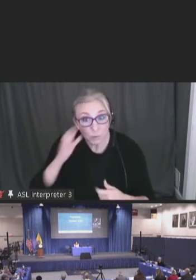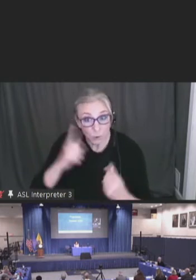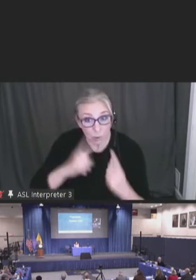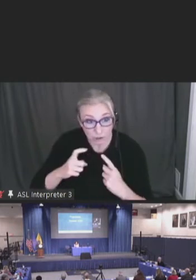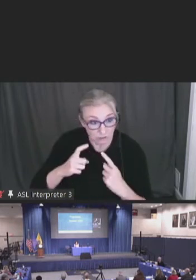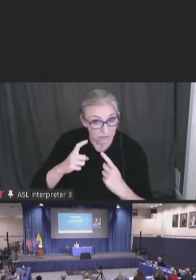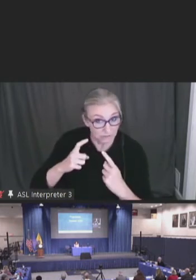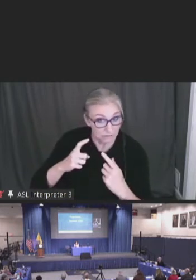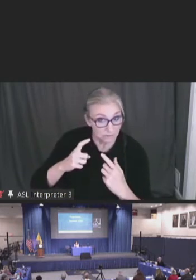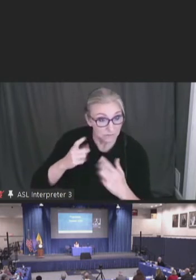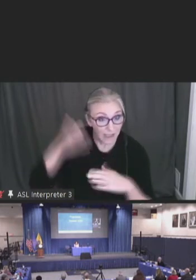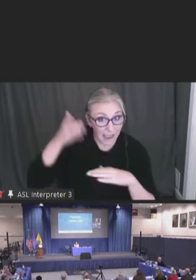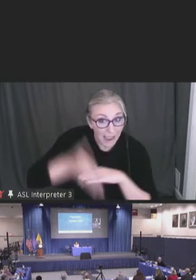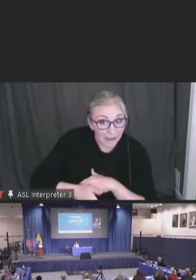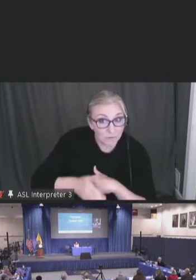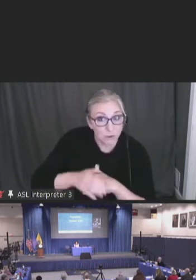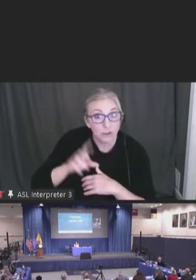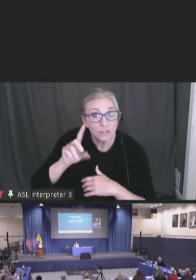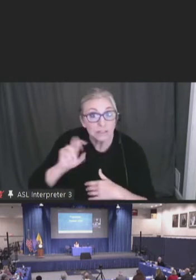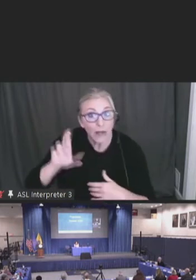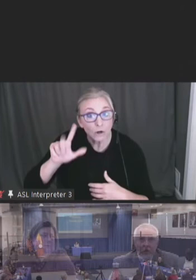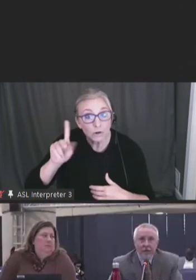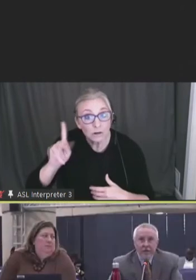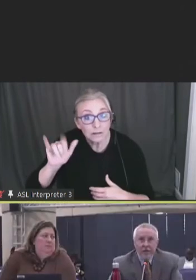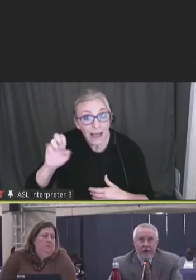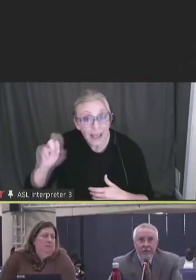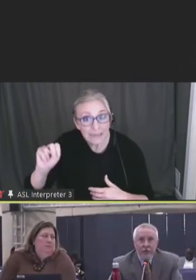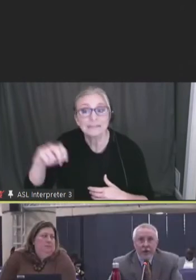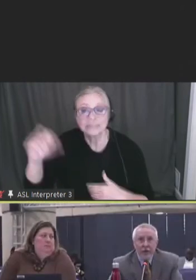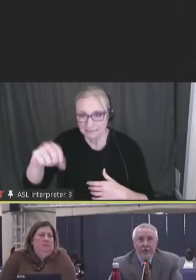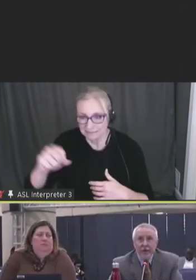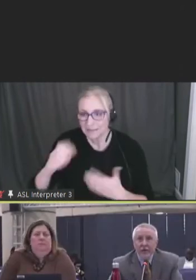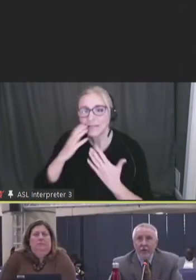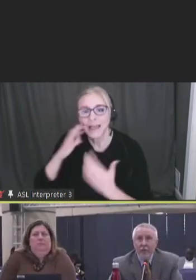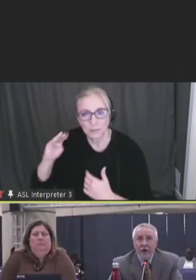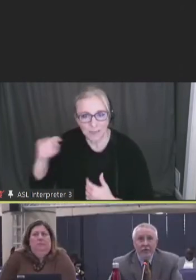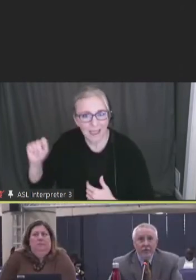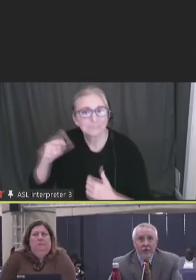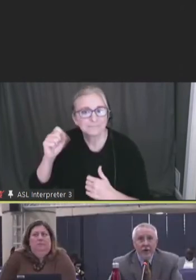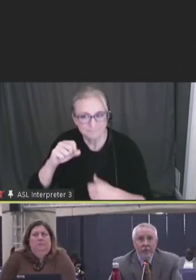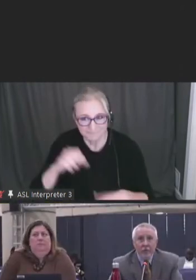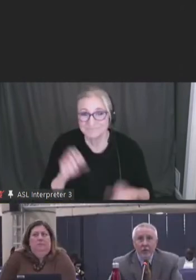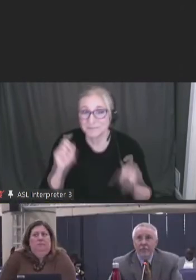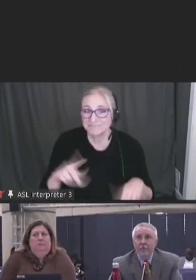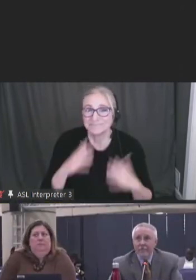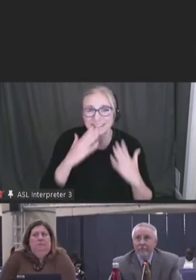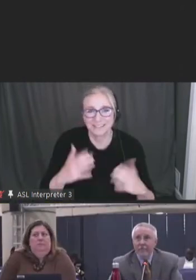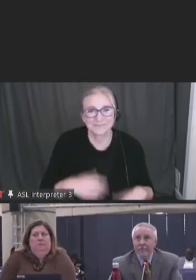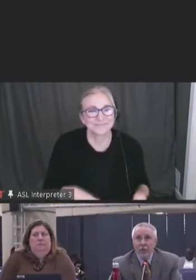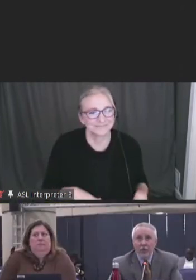Is it after Dr. Klein's presentation? Robert Hopkins: That's correct, Matt. Thank you very much. Matthew Daley: Okay. Thank you.